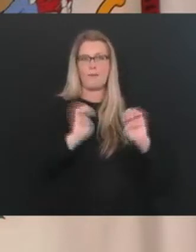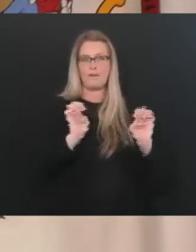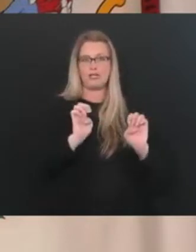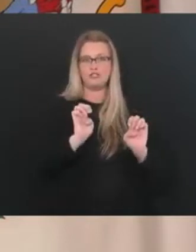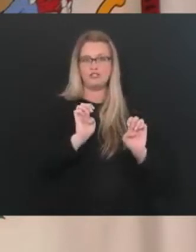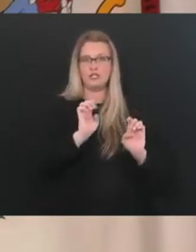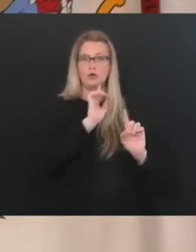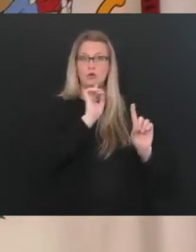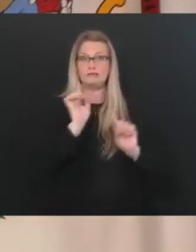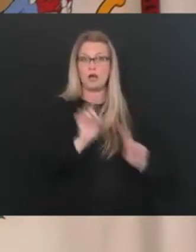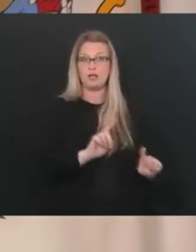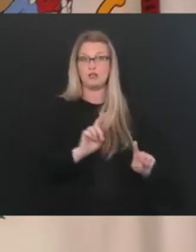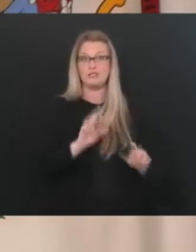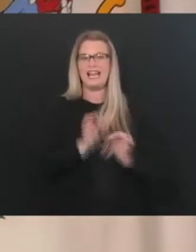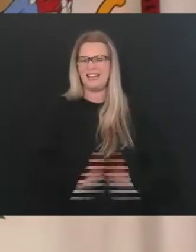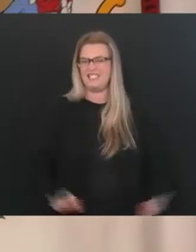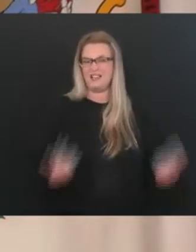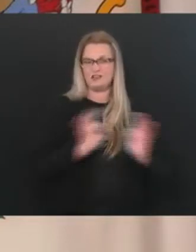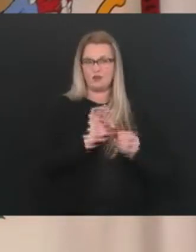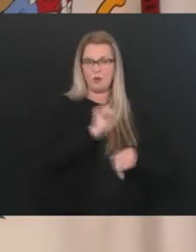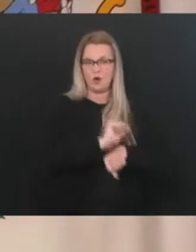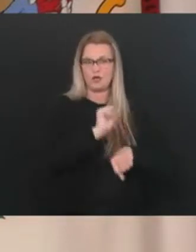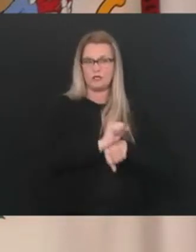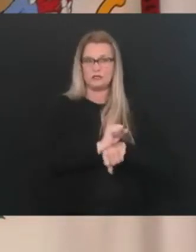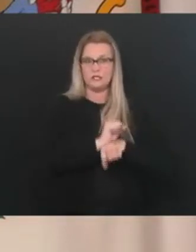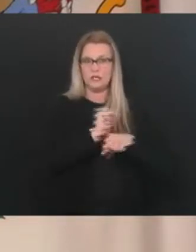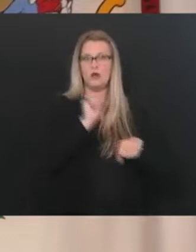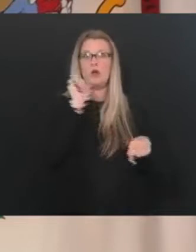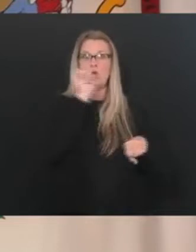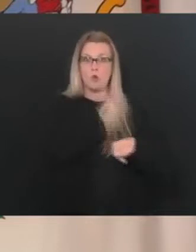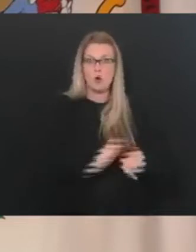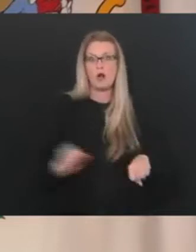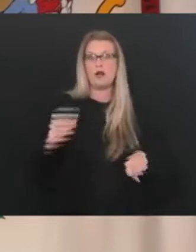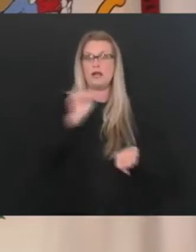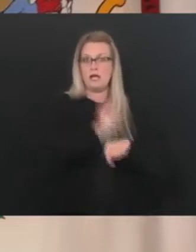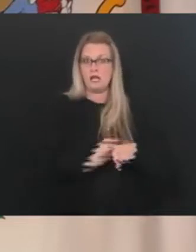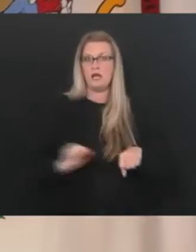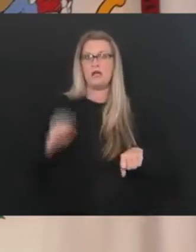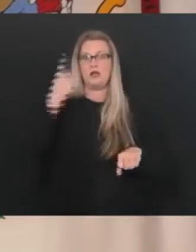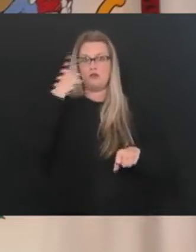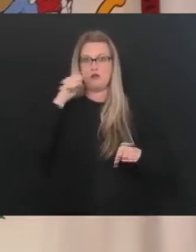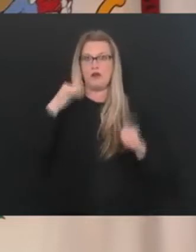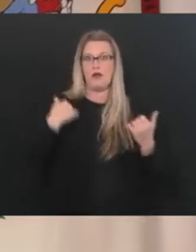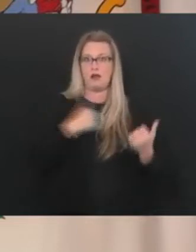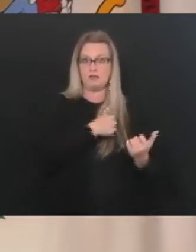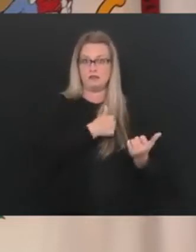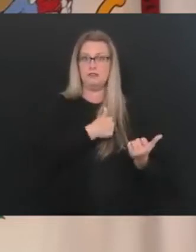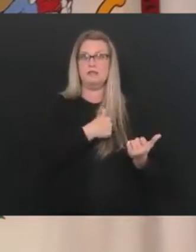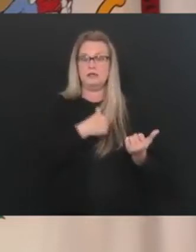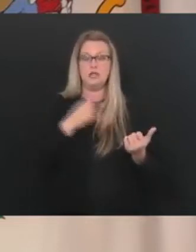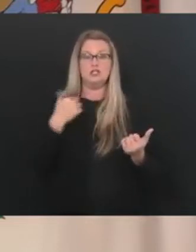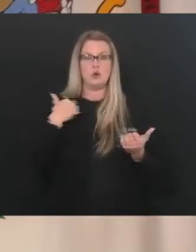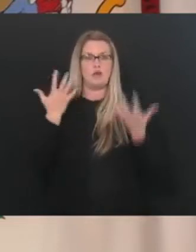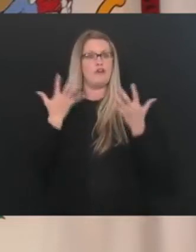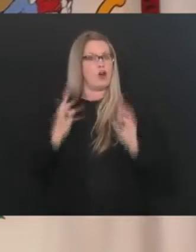THE MONEY FROM THE CARES ACT GO TO OUR EMERGENCY RESPONDERS AND OTHER ESSENTIAL WORKERS WHO ARE WORKING TIRELESSLY HELPING US